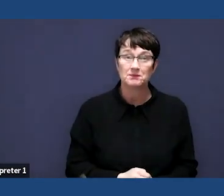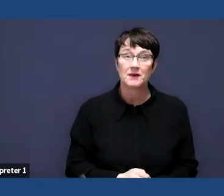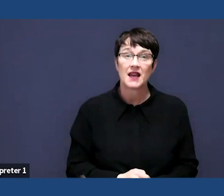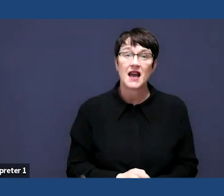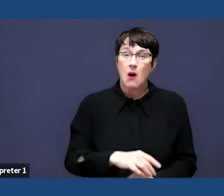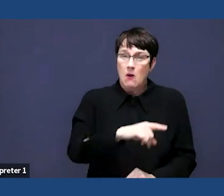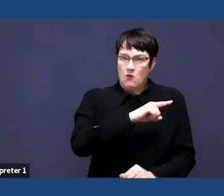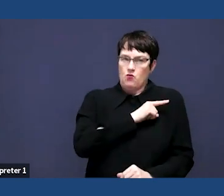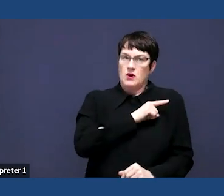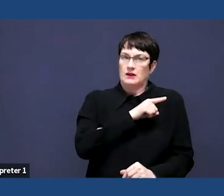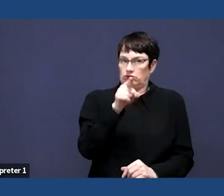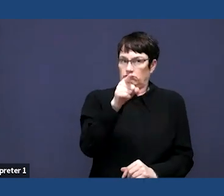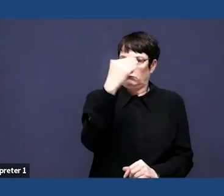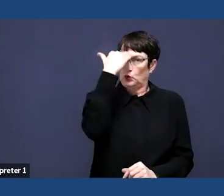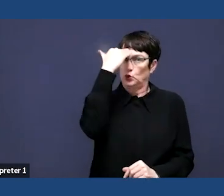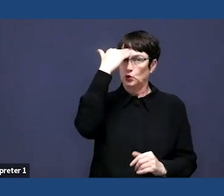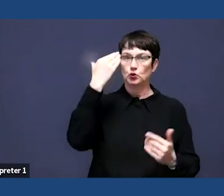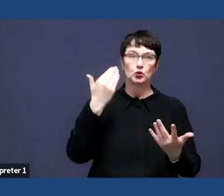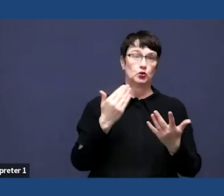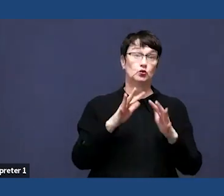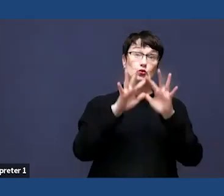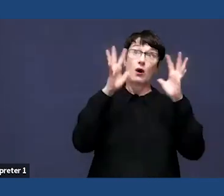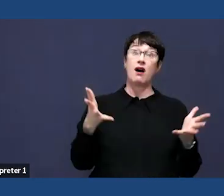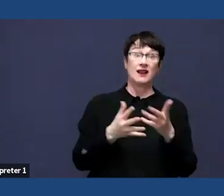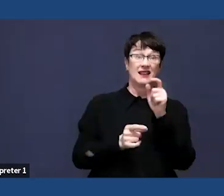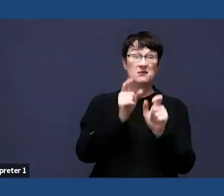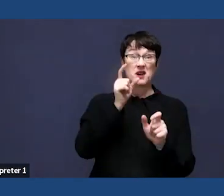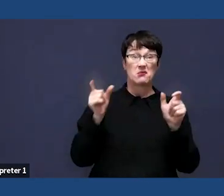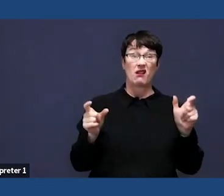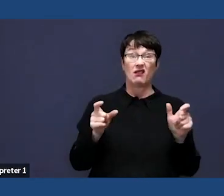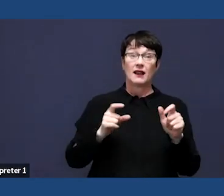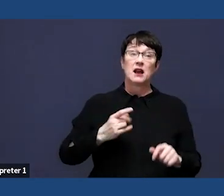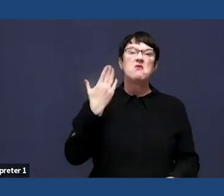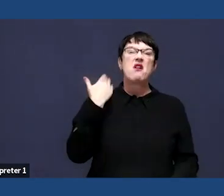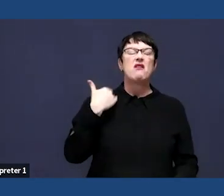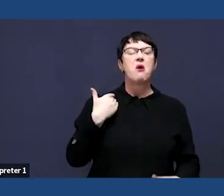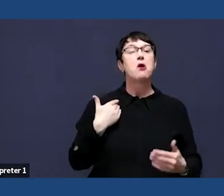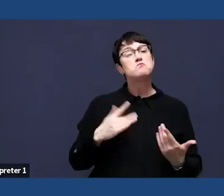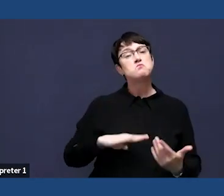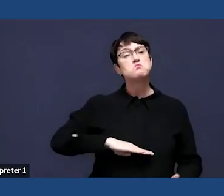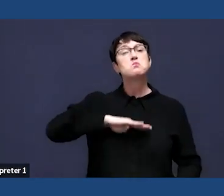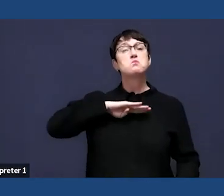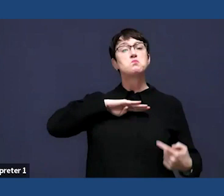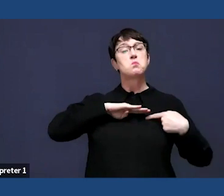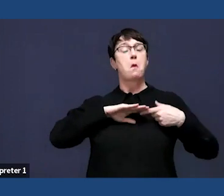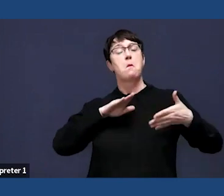And this magnifies the risk and reward of our current actions for the future.